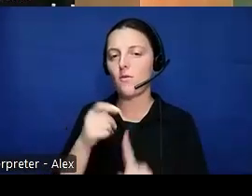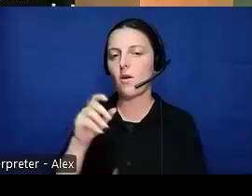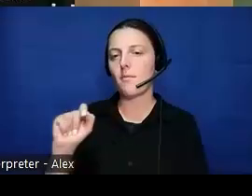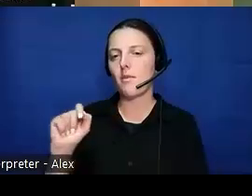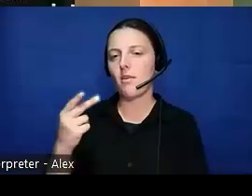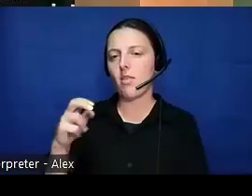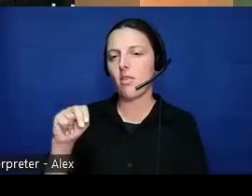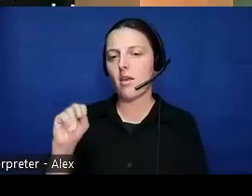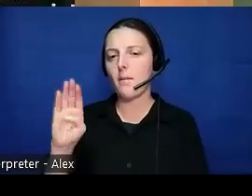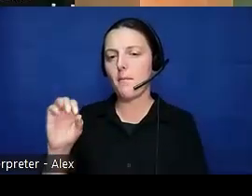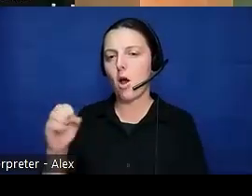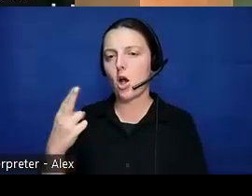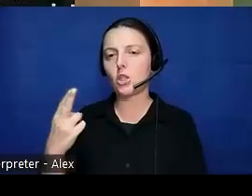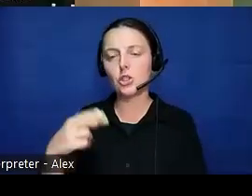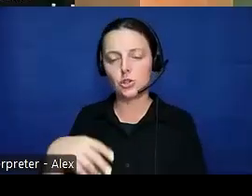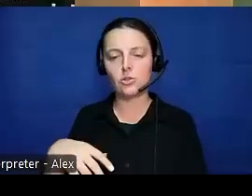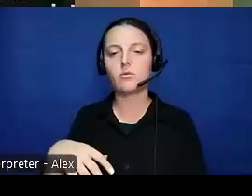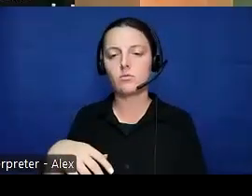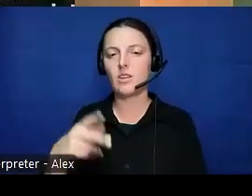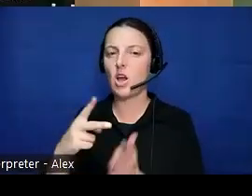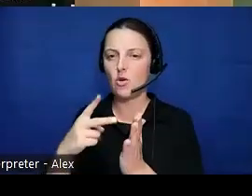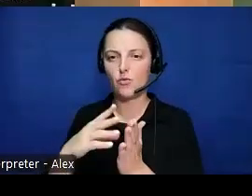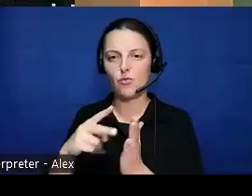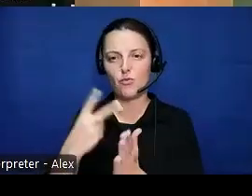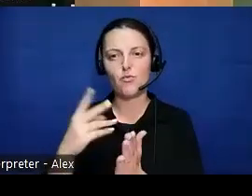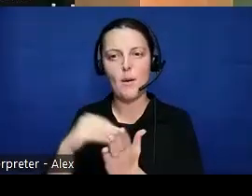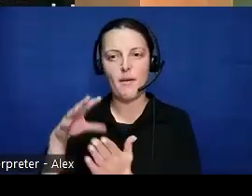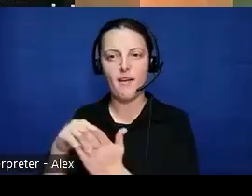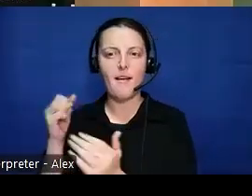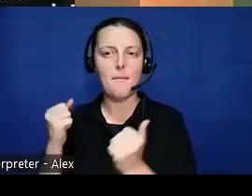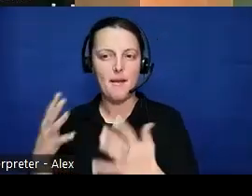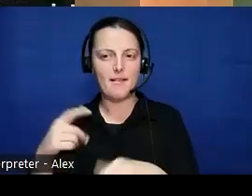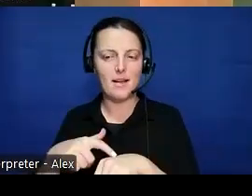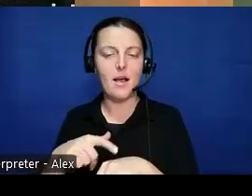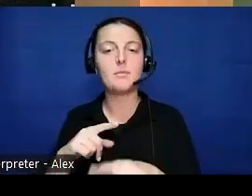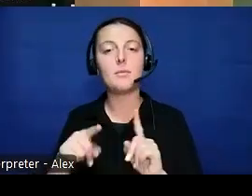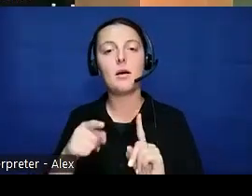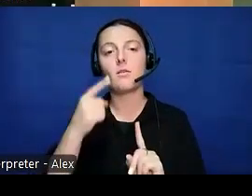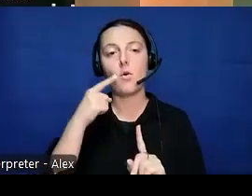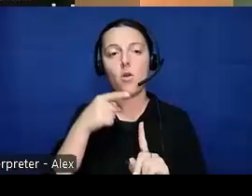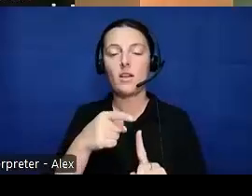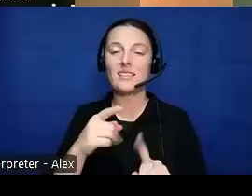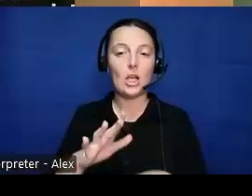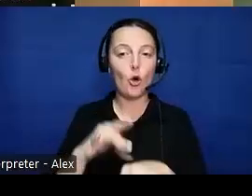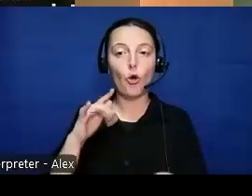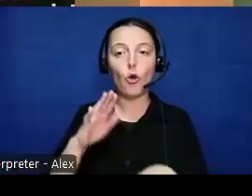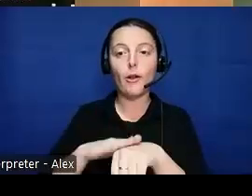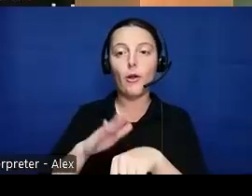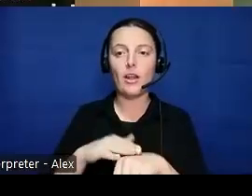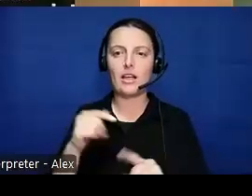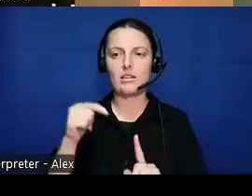that just having early alerts for hey I'm having diarrhea I'm having uh you know anything physical